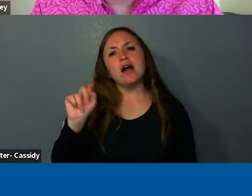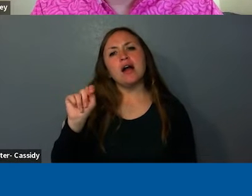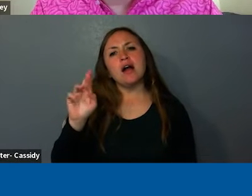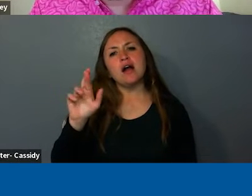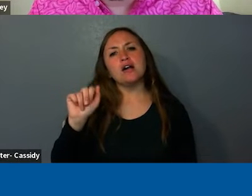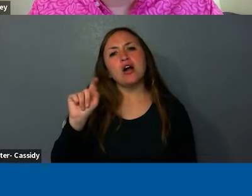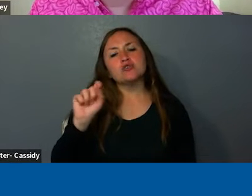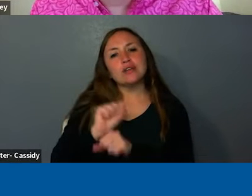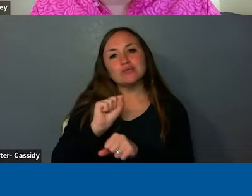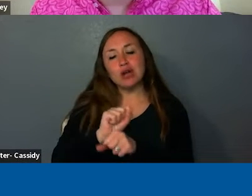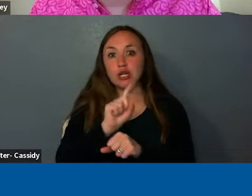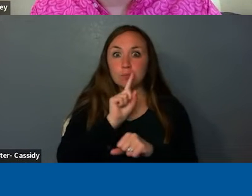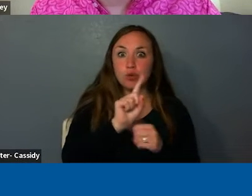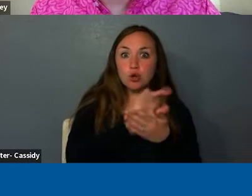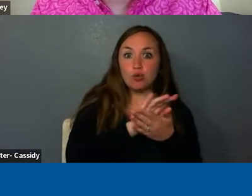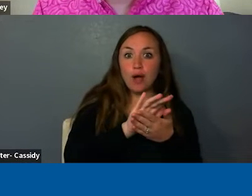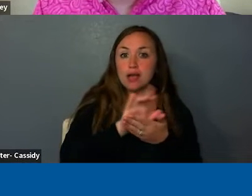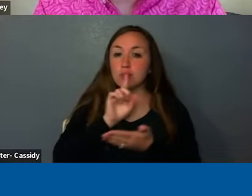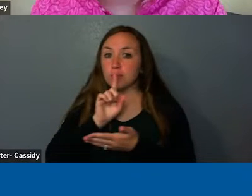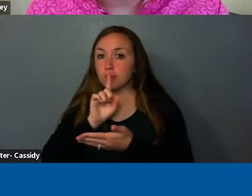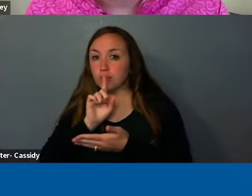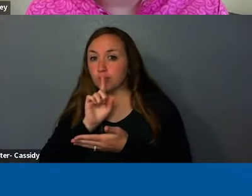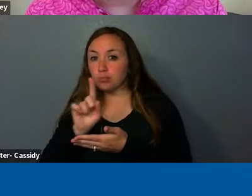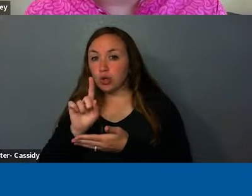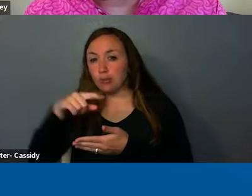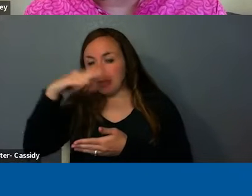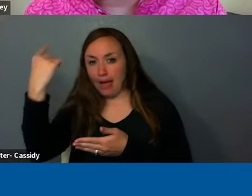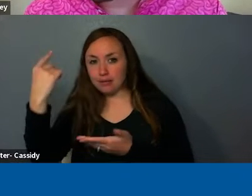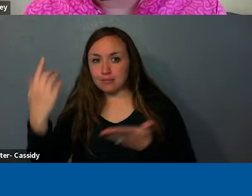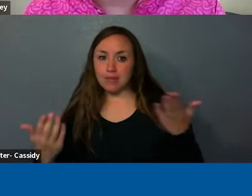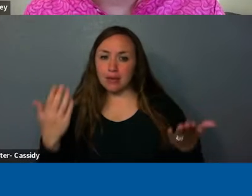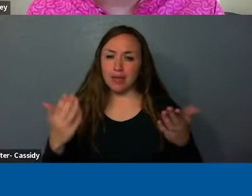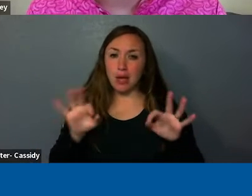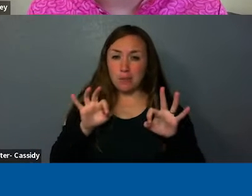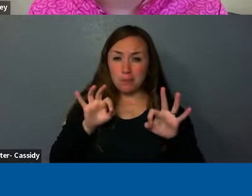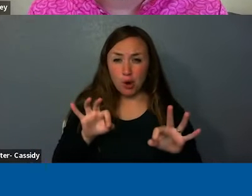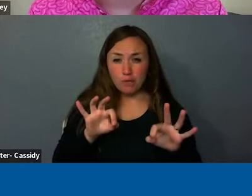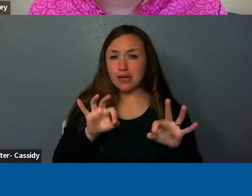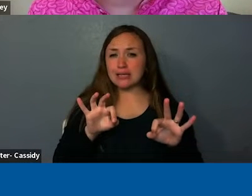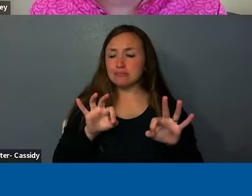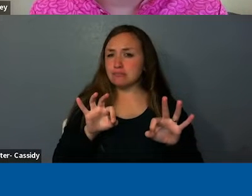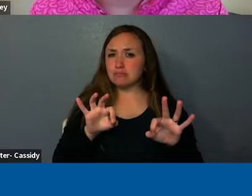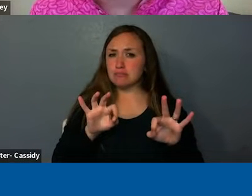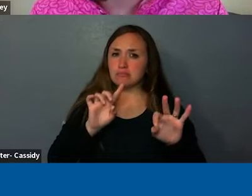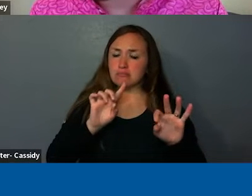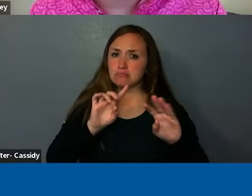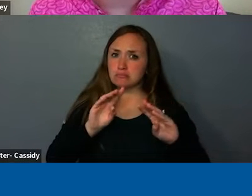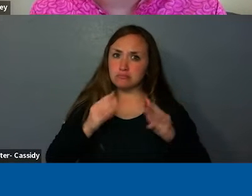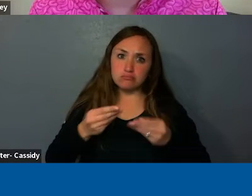you know, pure white on pure black or vice versa might be the perfect solution because they're polar opposites